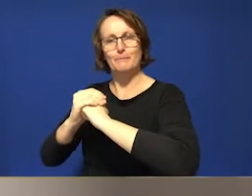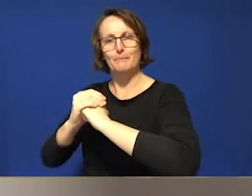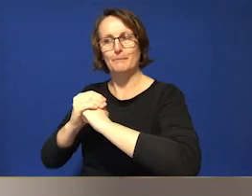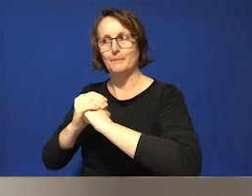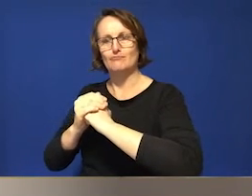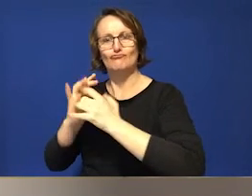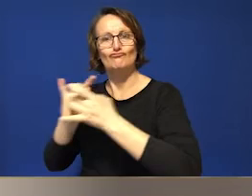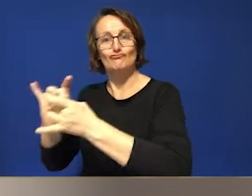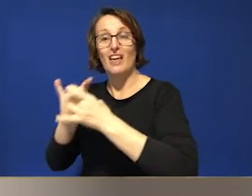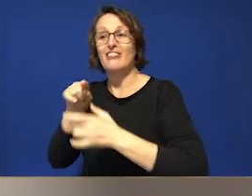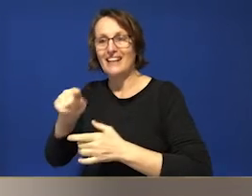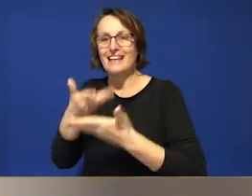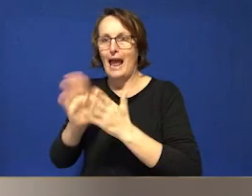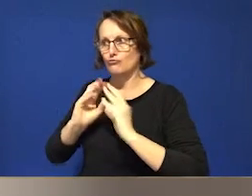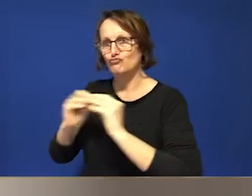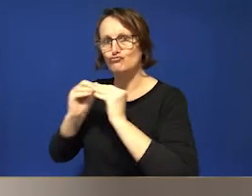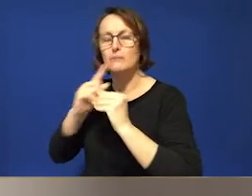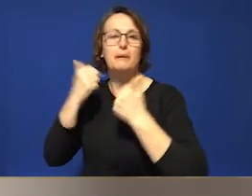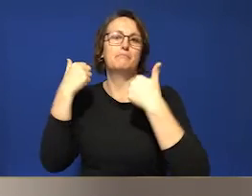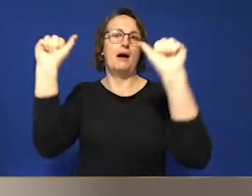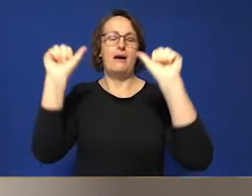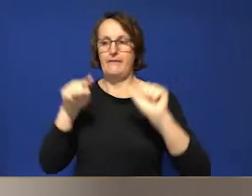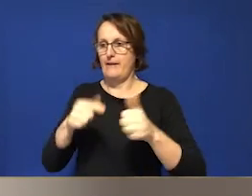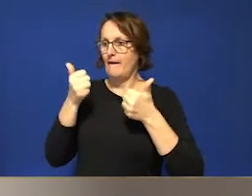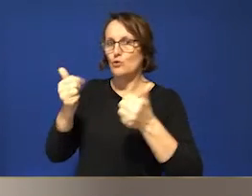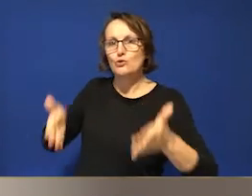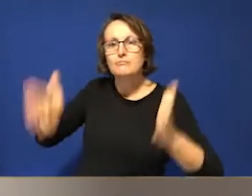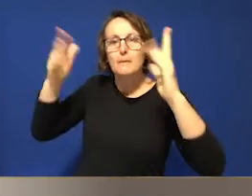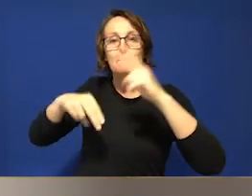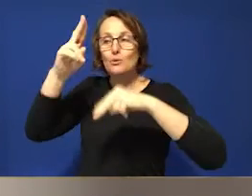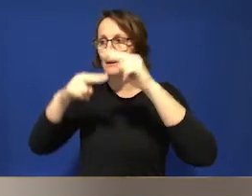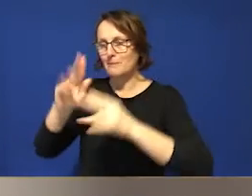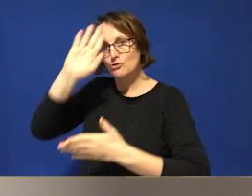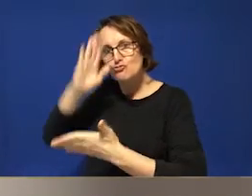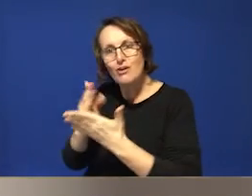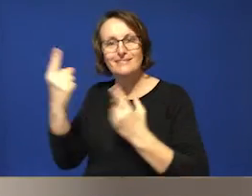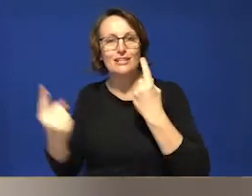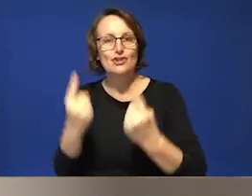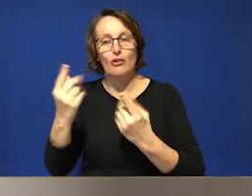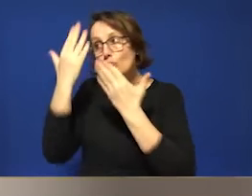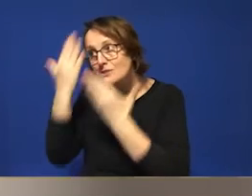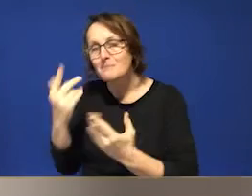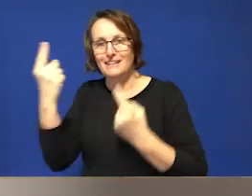like is the only way that you get buildings like this, is that there's a respect and trust built between the two parties.